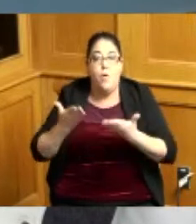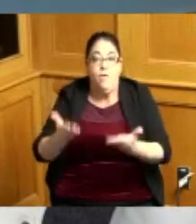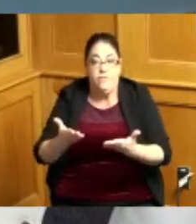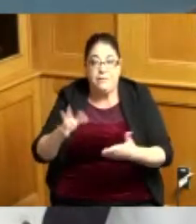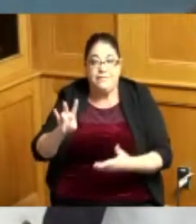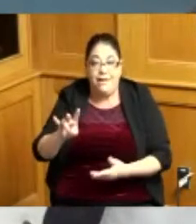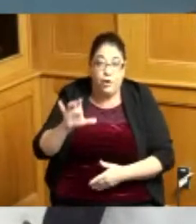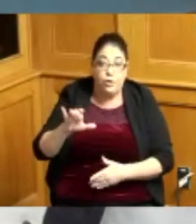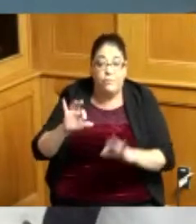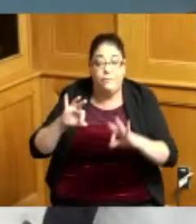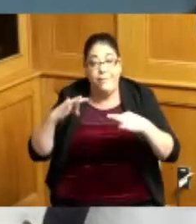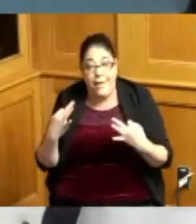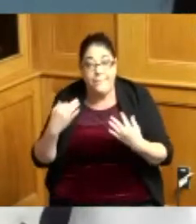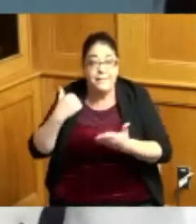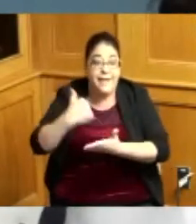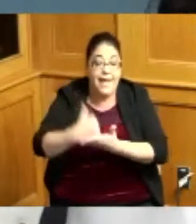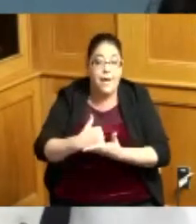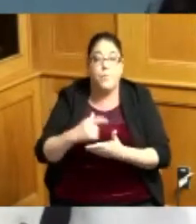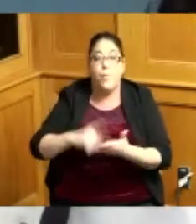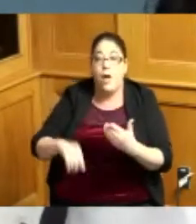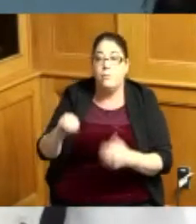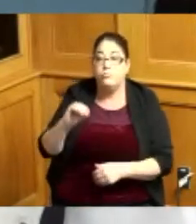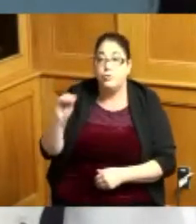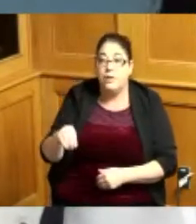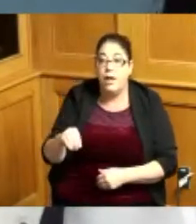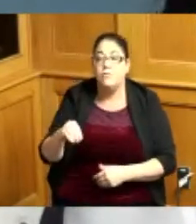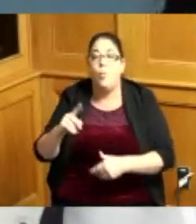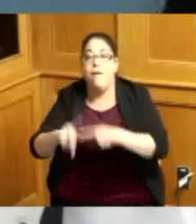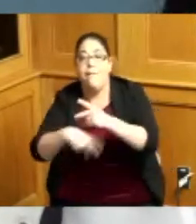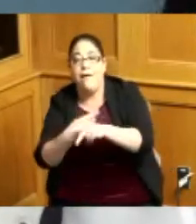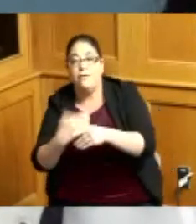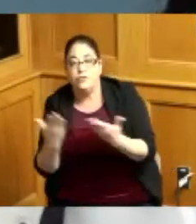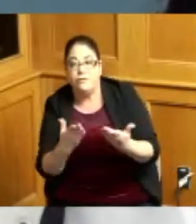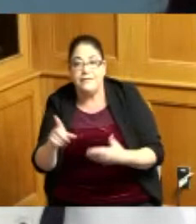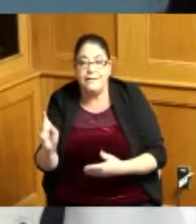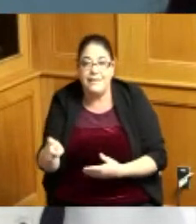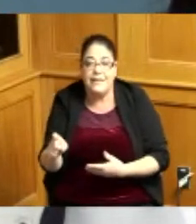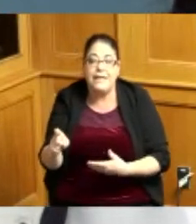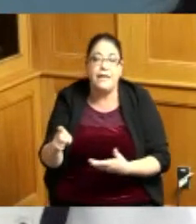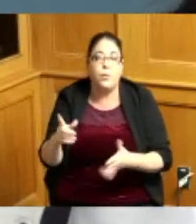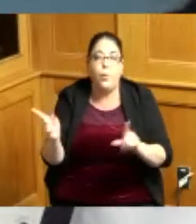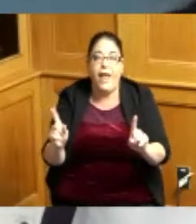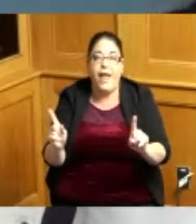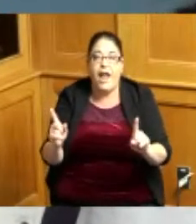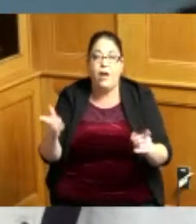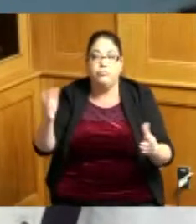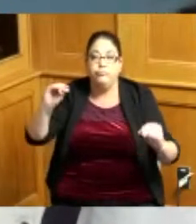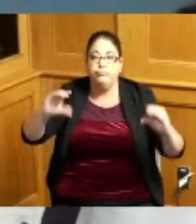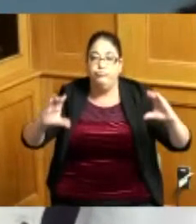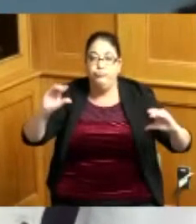what percentage was what they needed and just want to because I know my office is